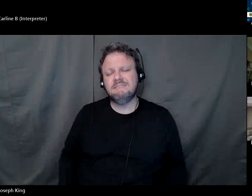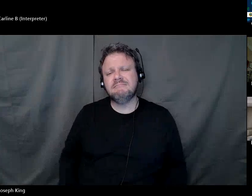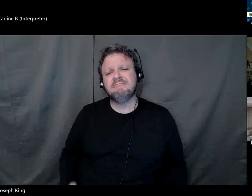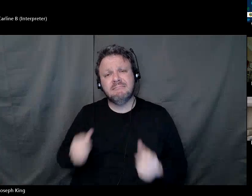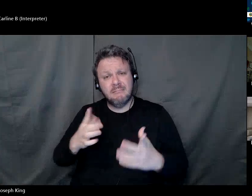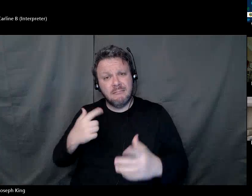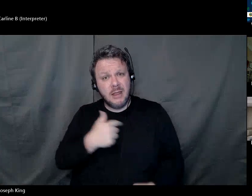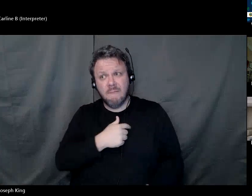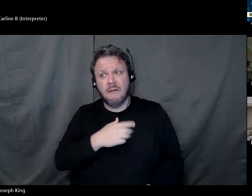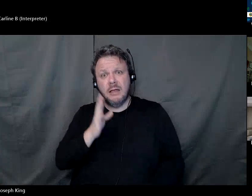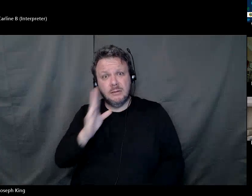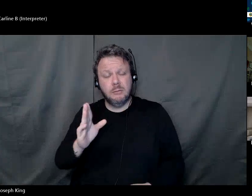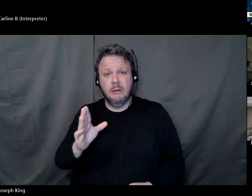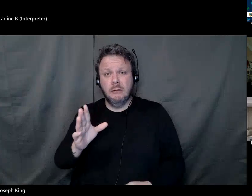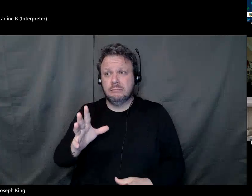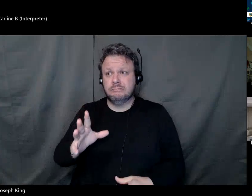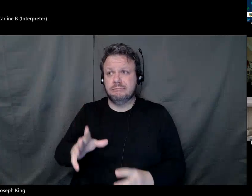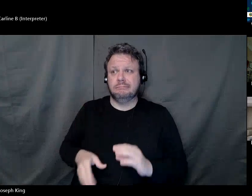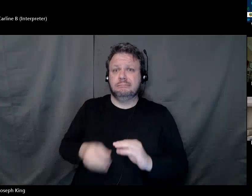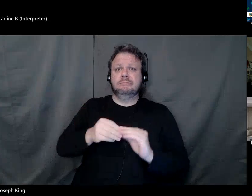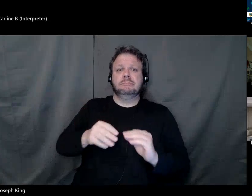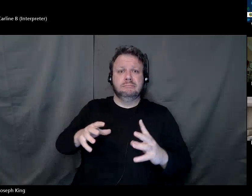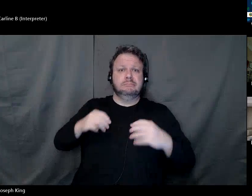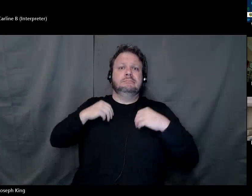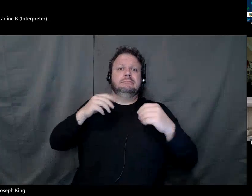Many of us will acquire a disability over time.